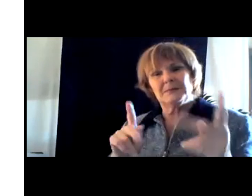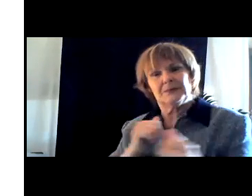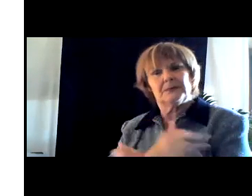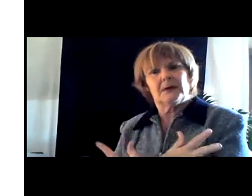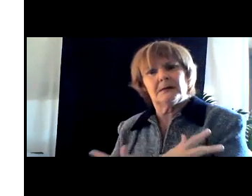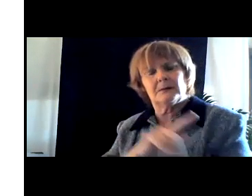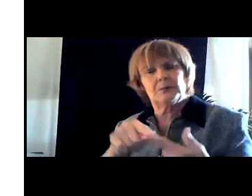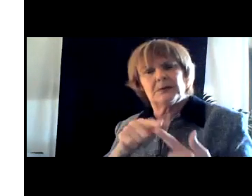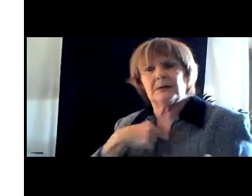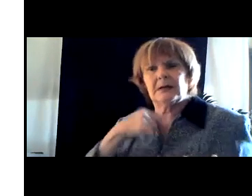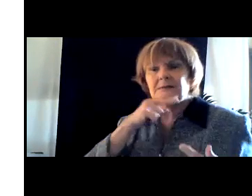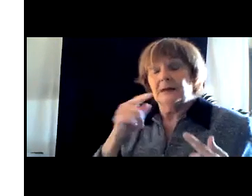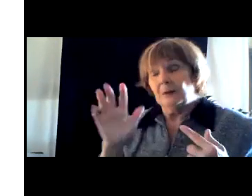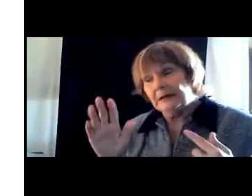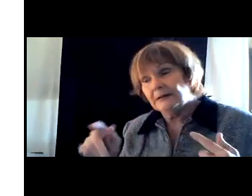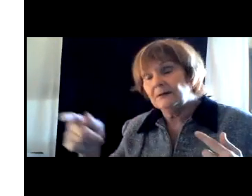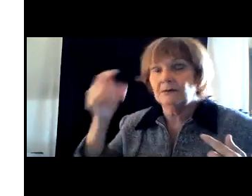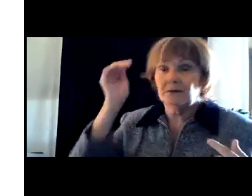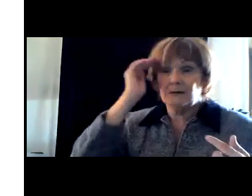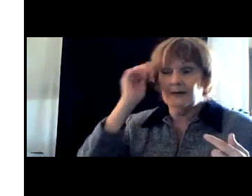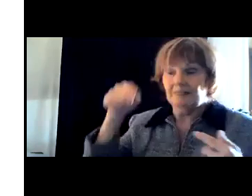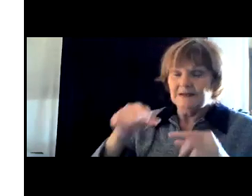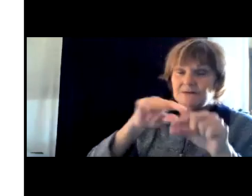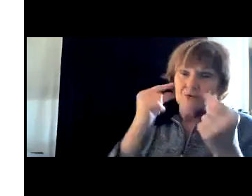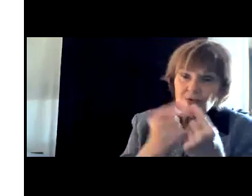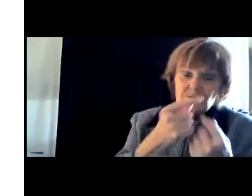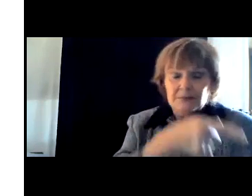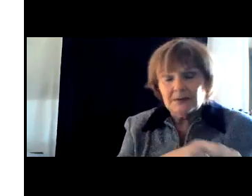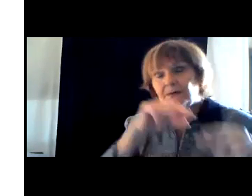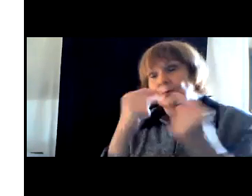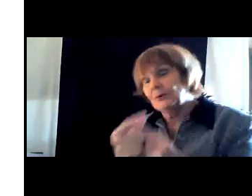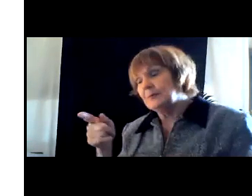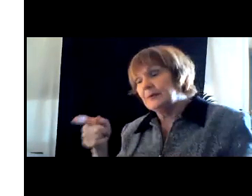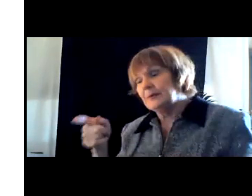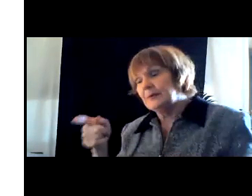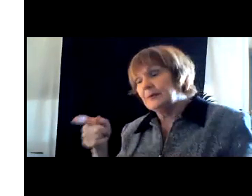when I say, well, there's this group, who's doing that. And there's that group who's doing this. Or there's all of these different angles and lenses